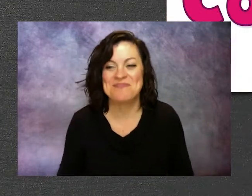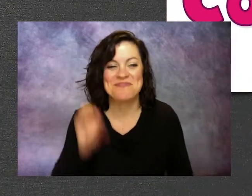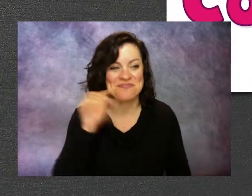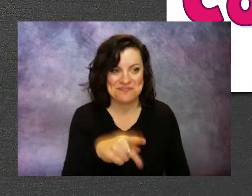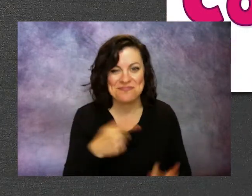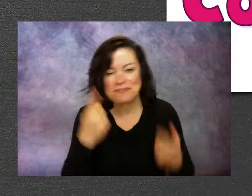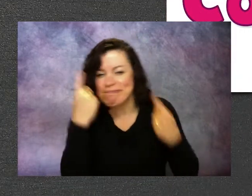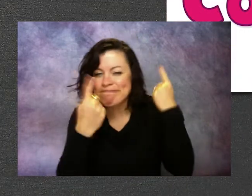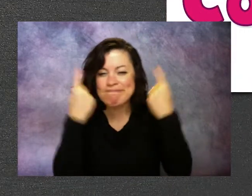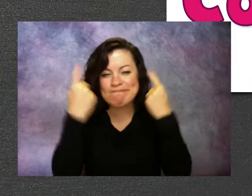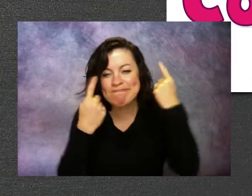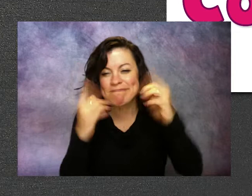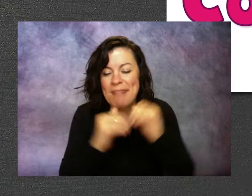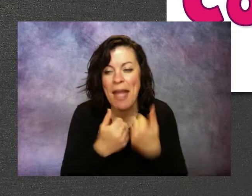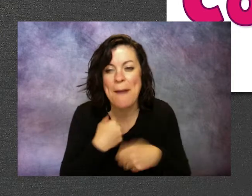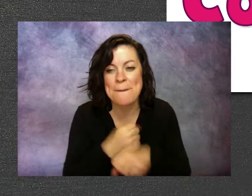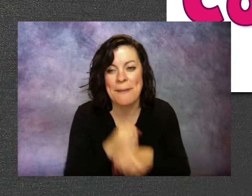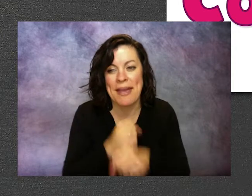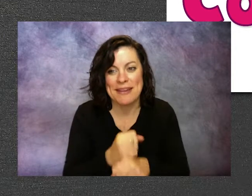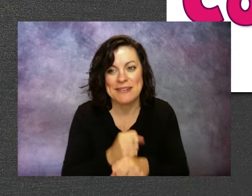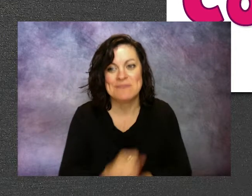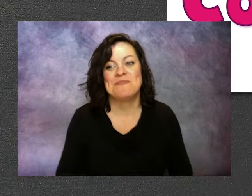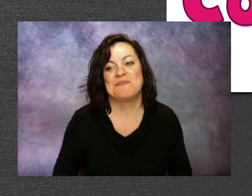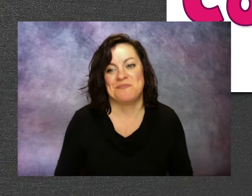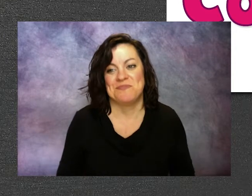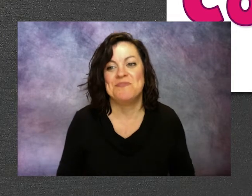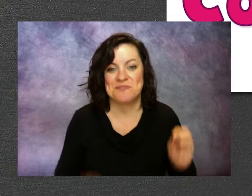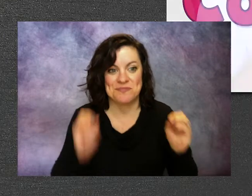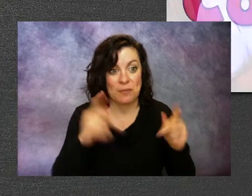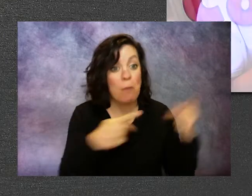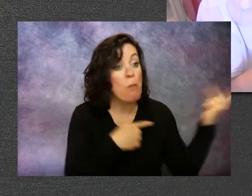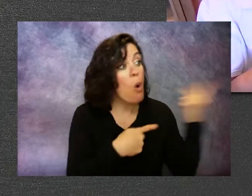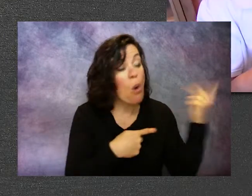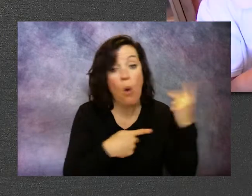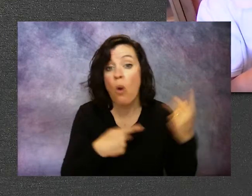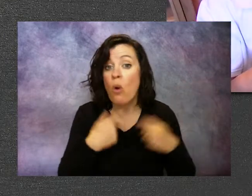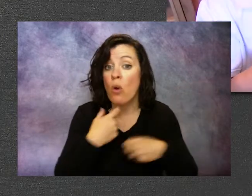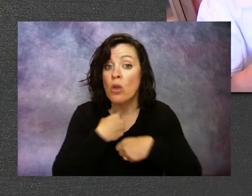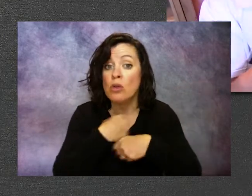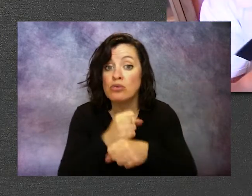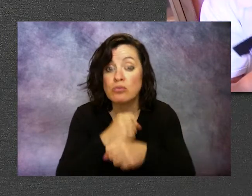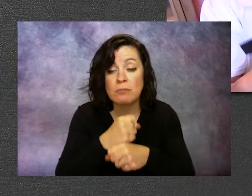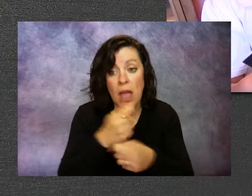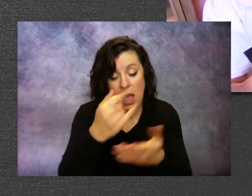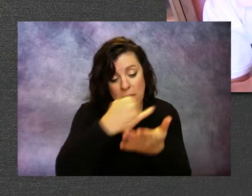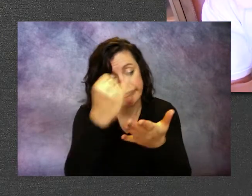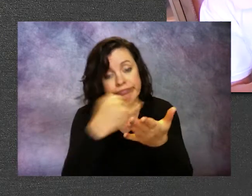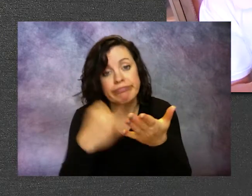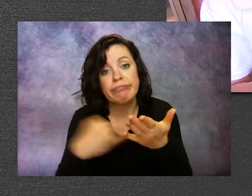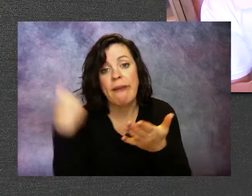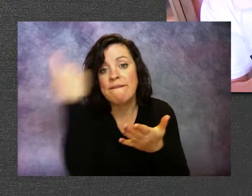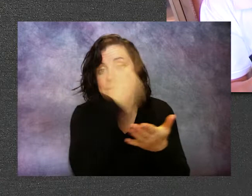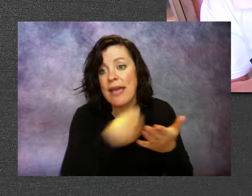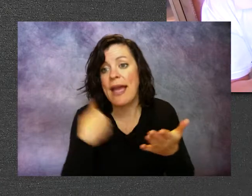Okay, so what Jake and I did is we drew our faces on white paper and then we put some black paper behind, right? Yeah. And we cut it